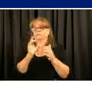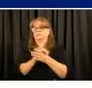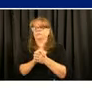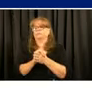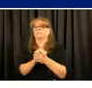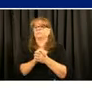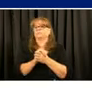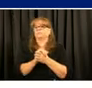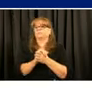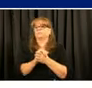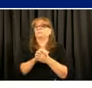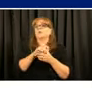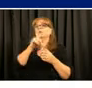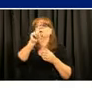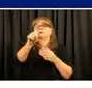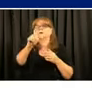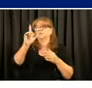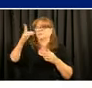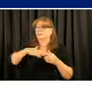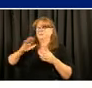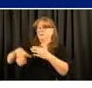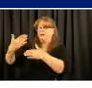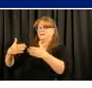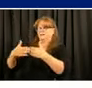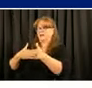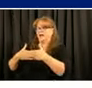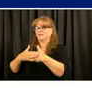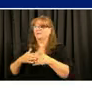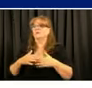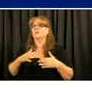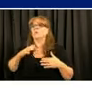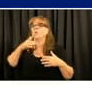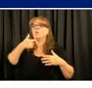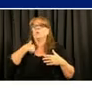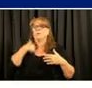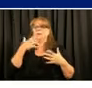you'll see that similarly we have seen weeks in the last couple of weeks where we have seen an